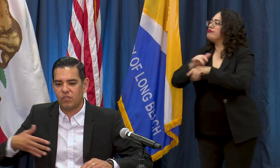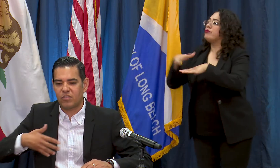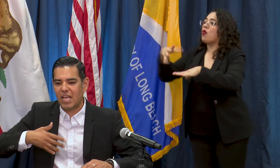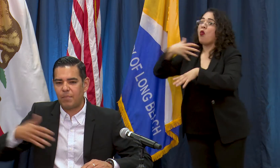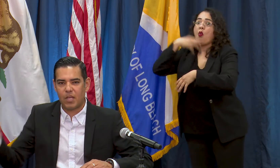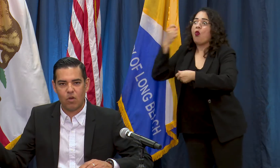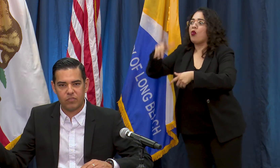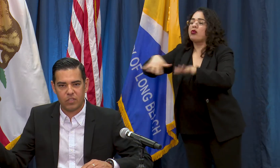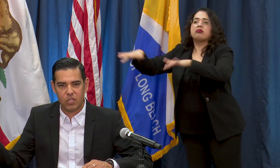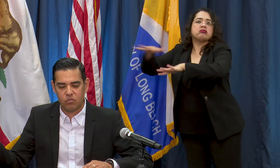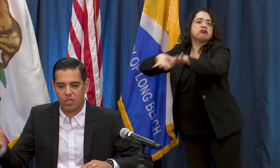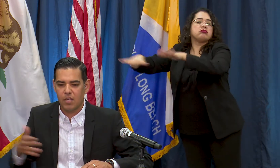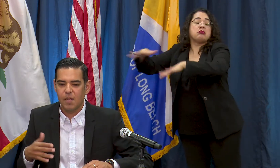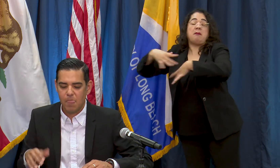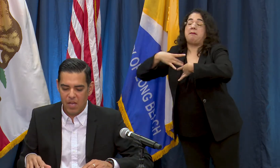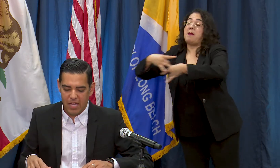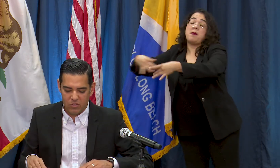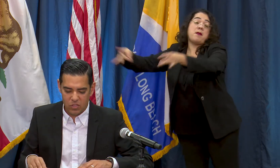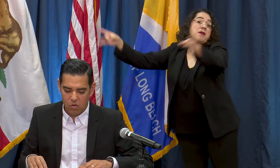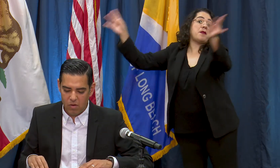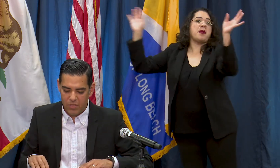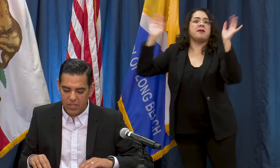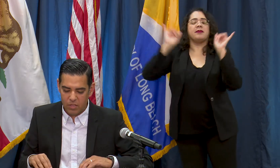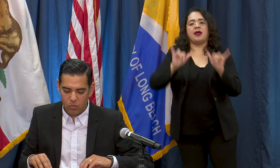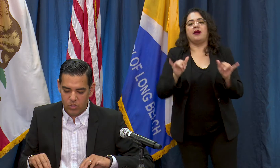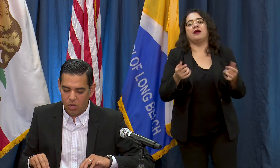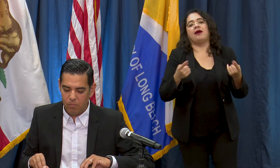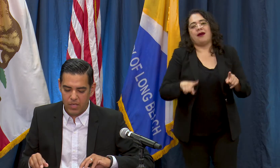so this is happening across the country and so I think that we should all be